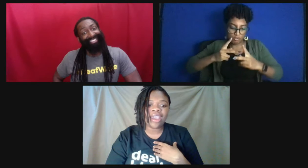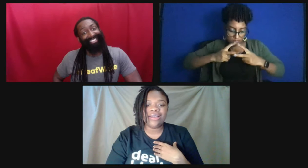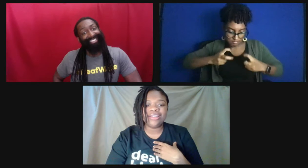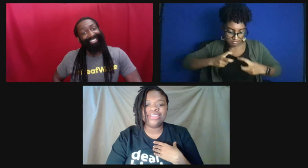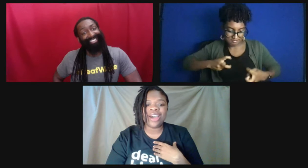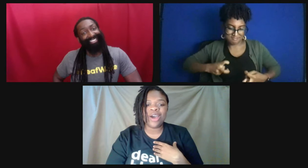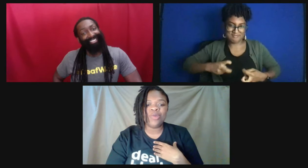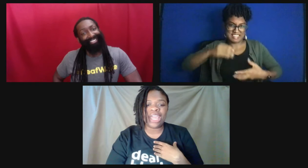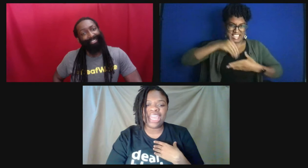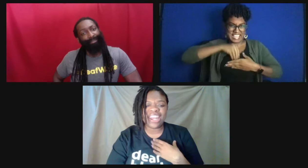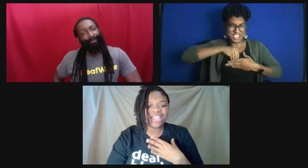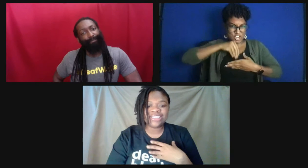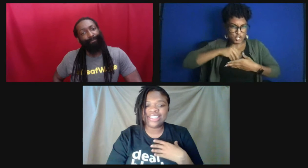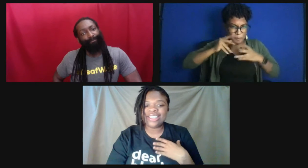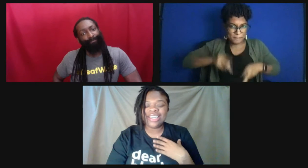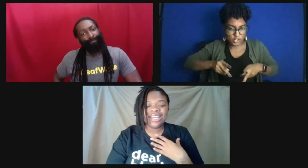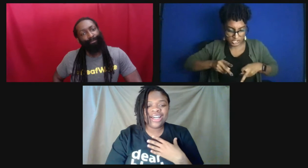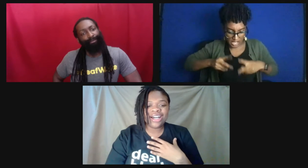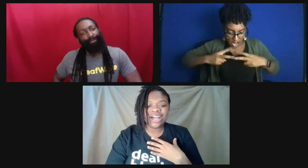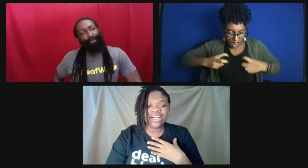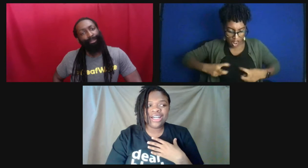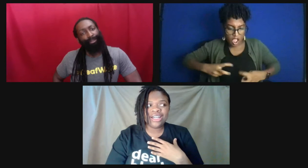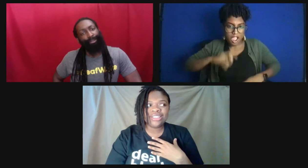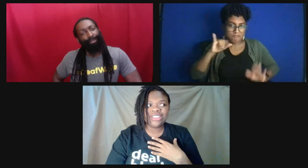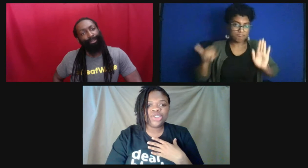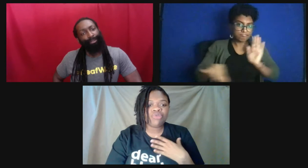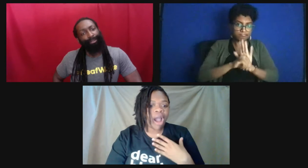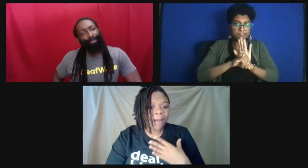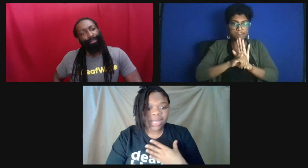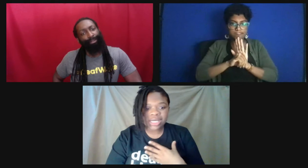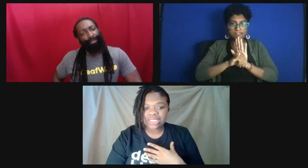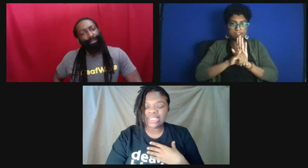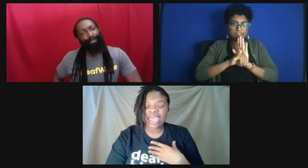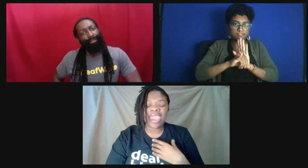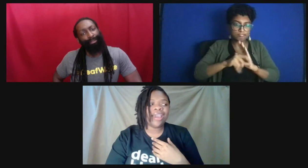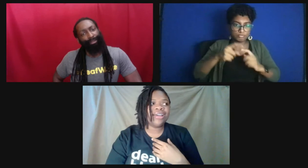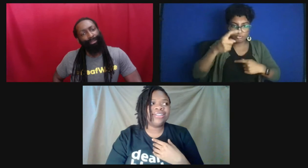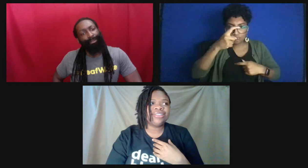and recognizing traumas and the different things